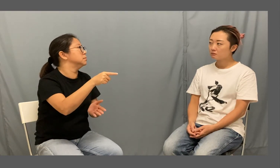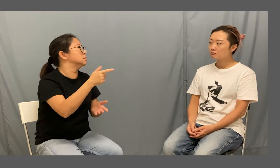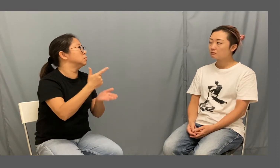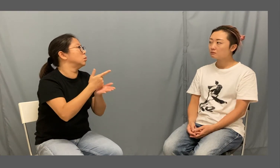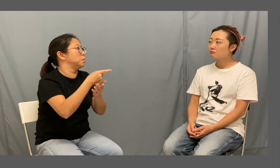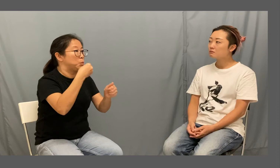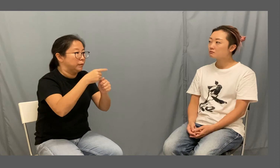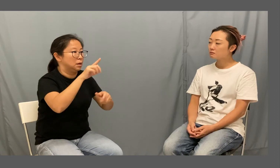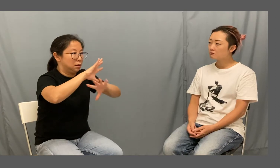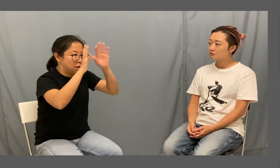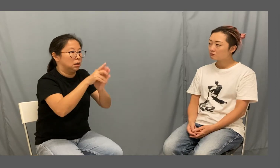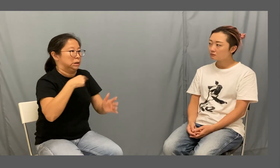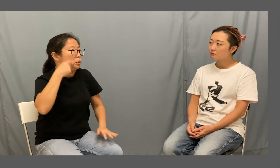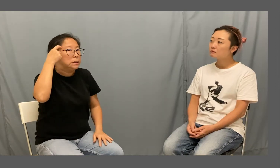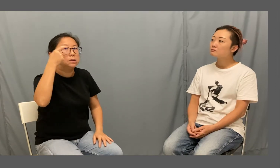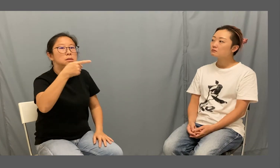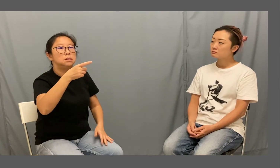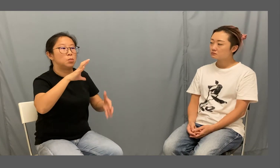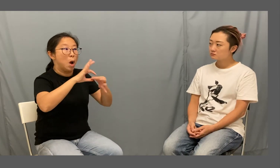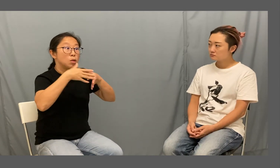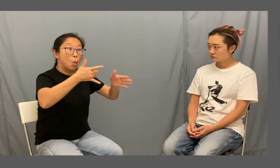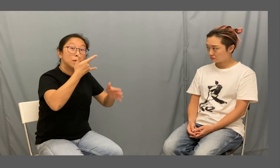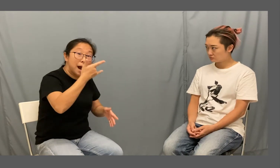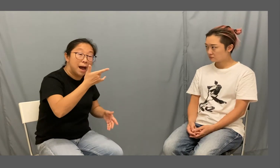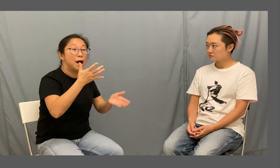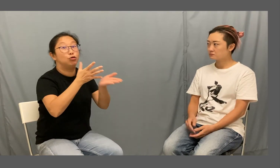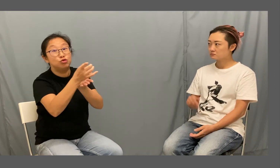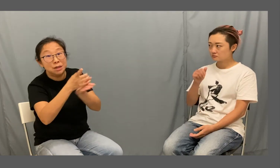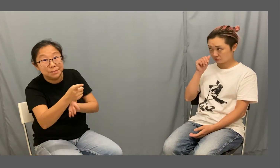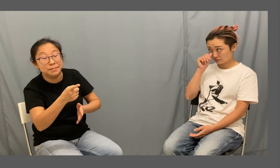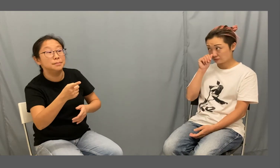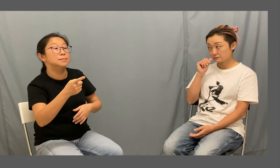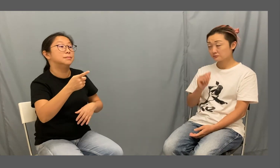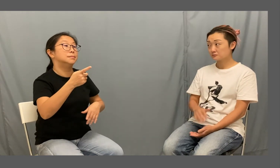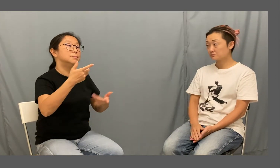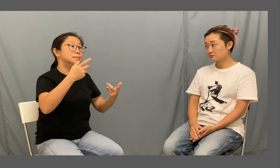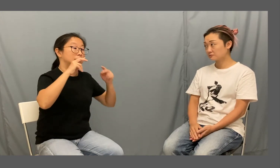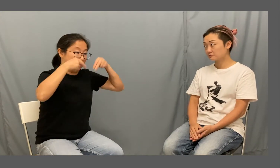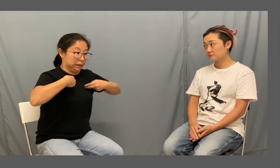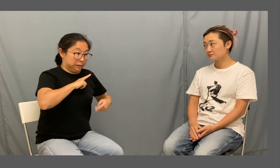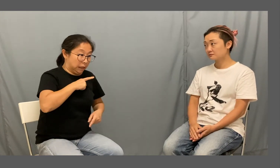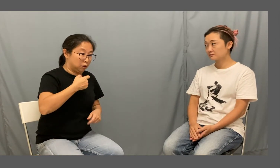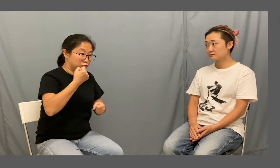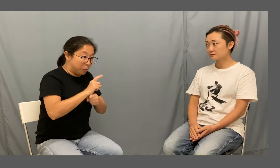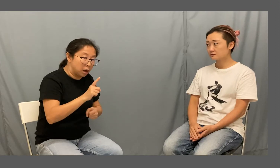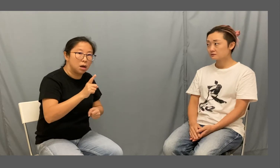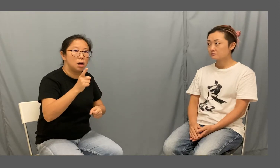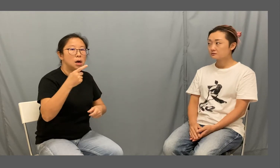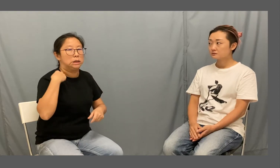The key is knowledge about interpretation. That include professional ethics and conducts We learn to reflect on what we do